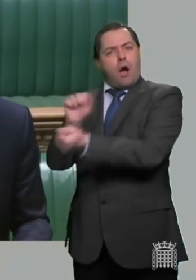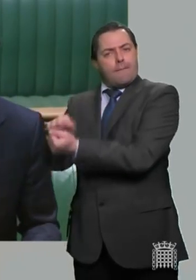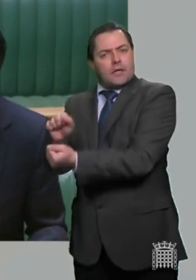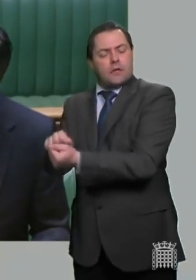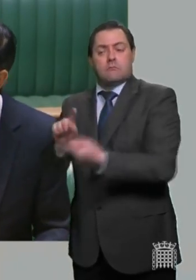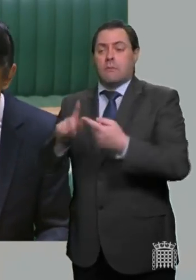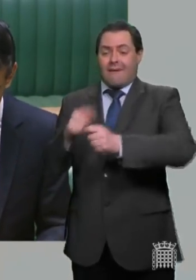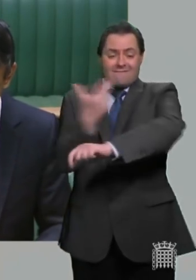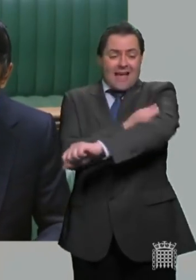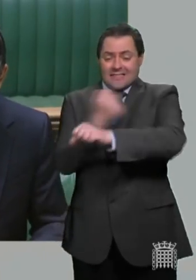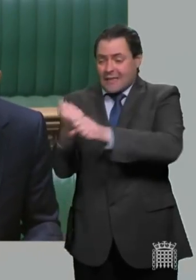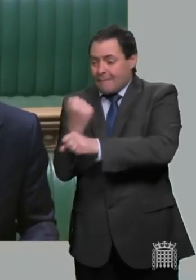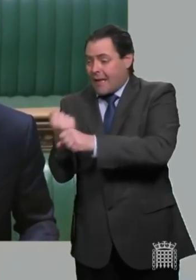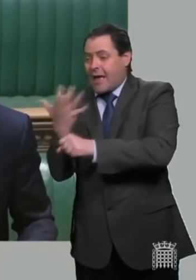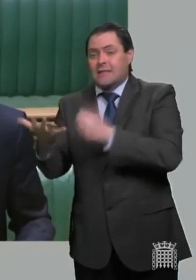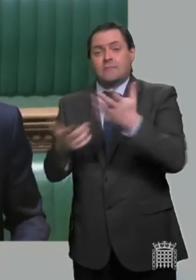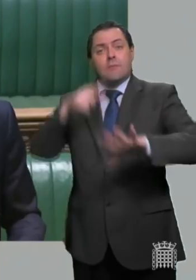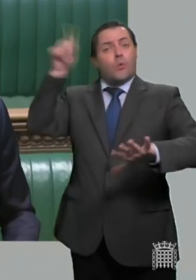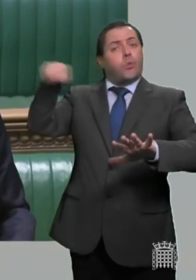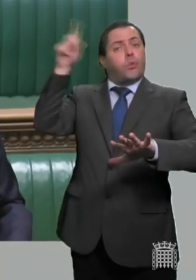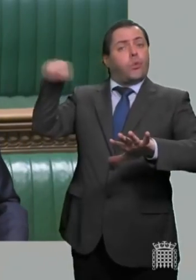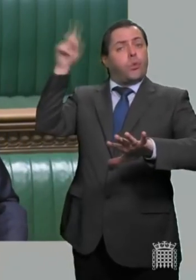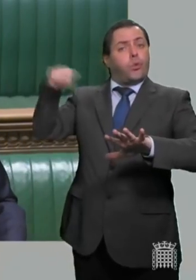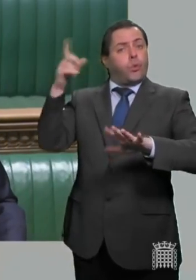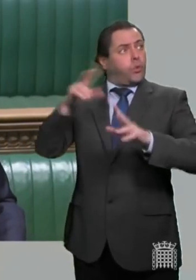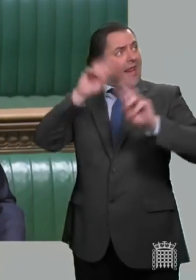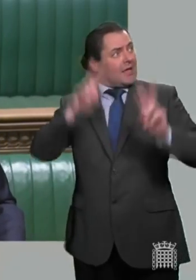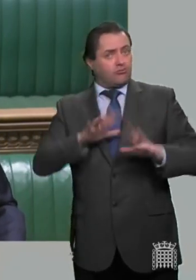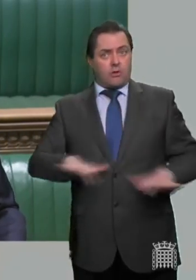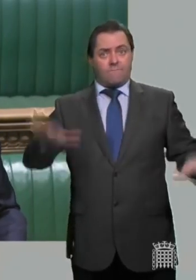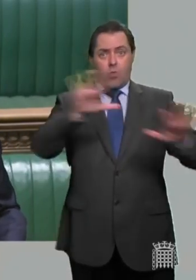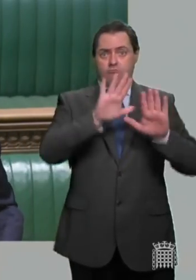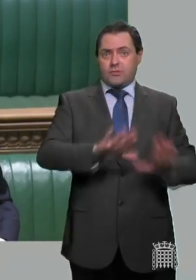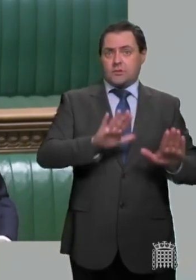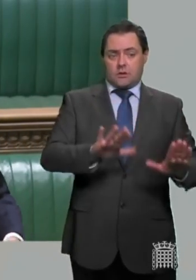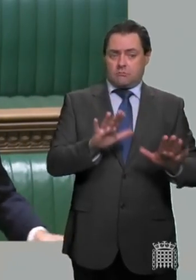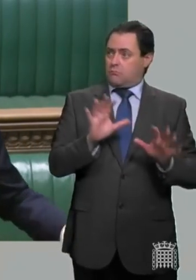offshore wind turbines creating clean energy for the rest of the country—all located within